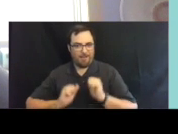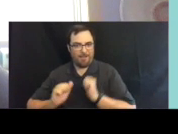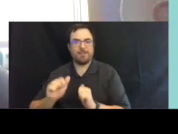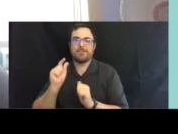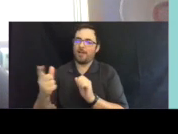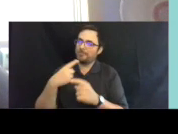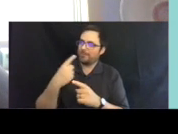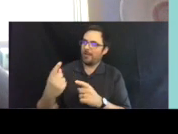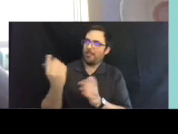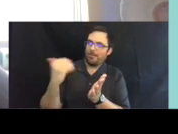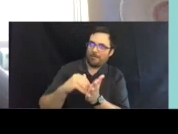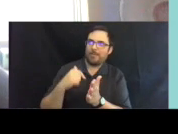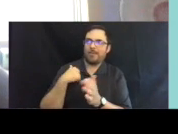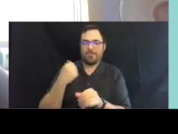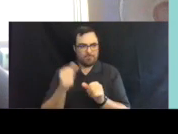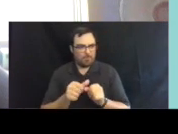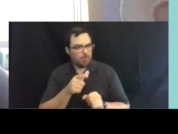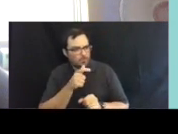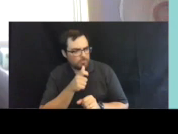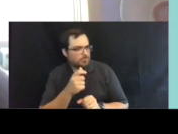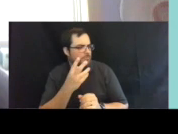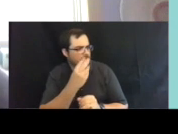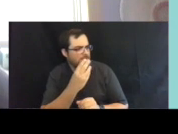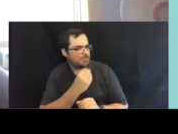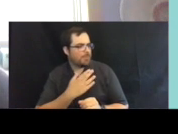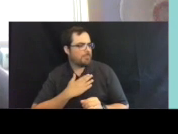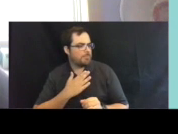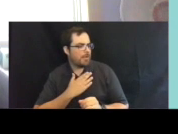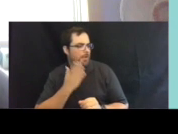if I say, "who's been sleeping in my bed?" "who's been eating my porridge?" "Who's been